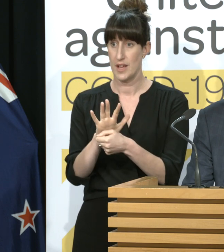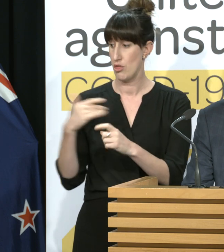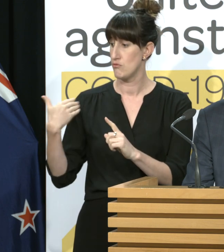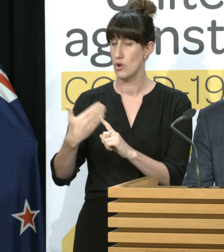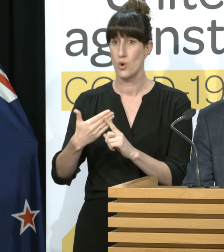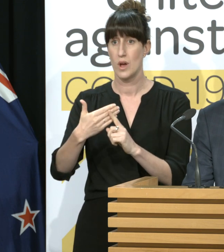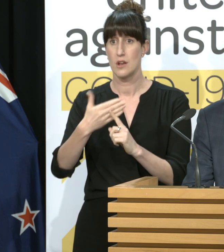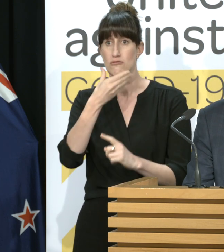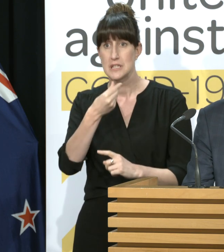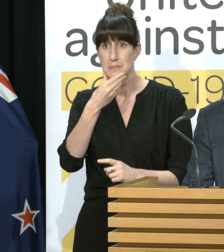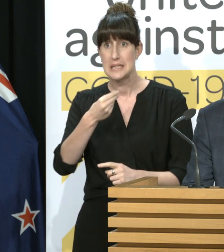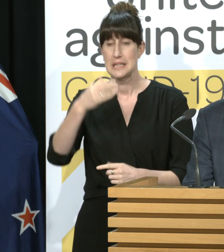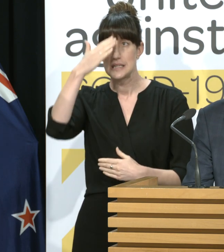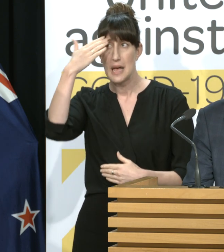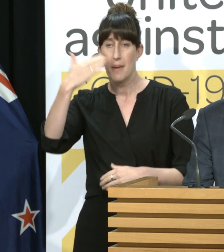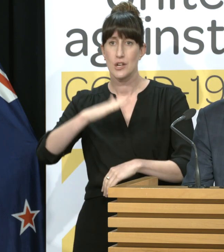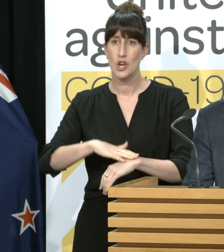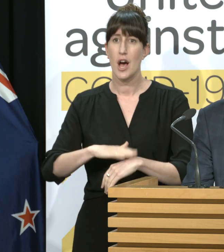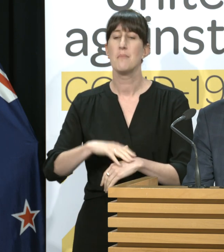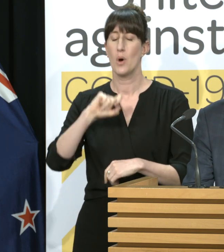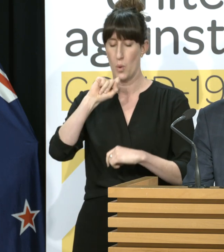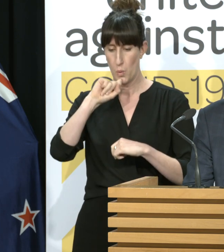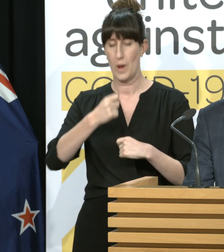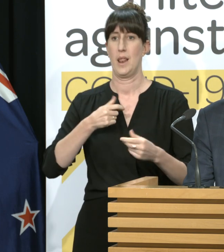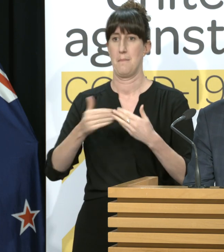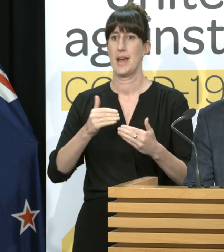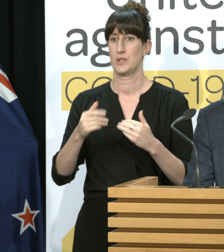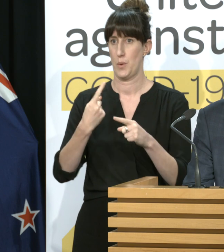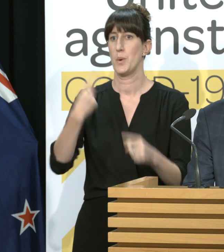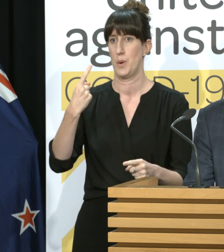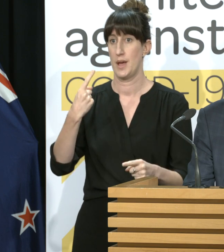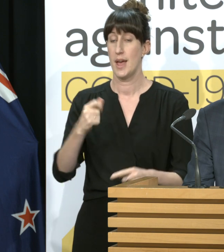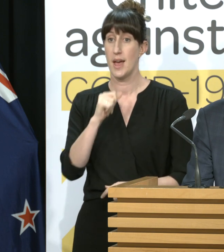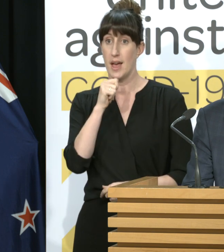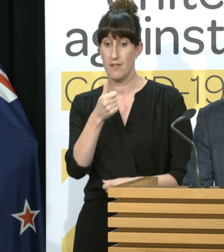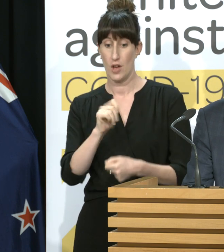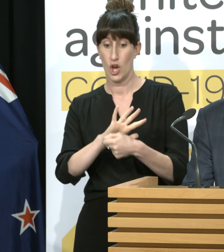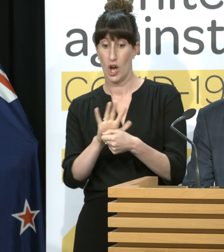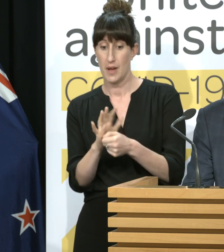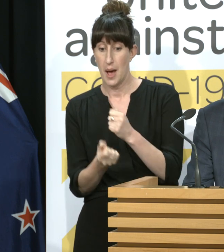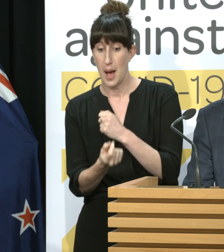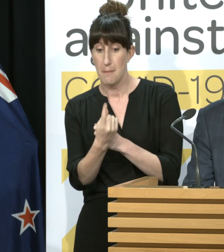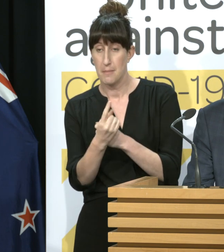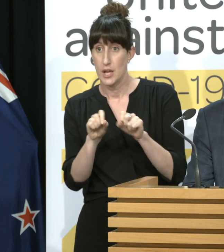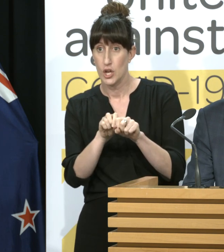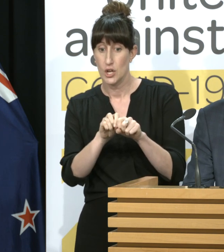holiday period. If a positive case was found in the community, we'd use the usual approach to communicating with the public.